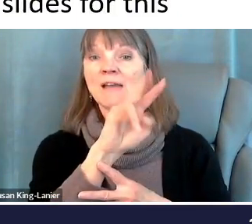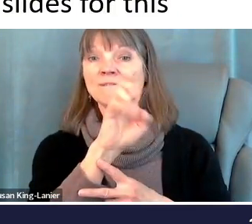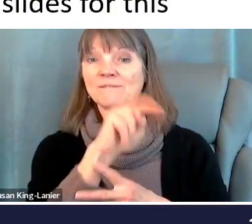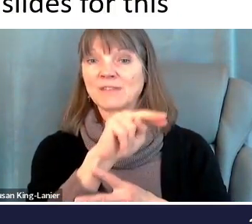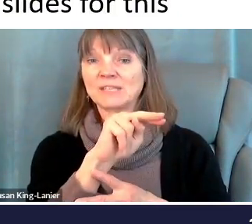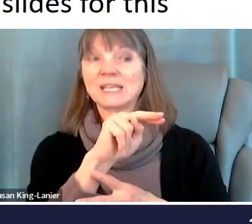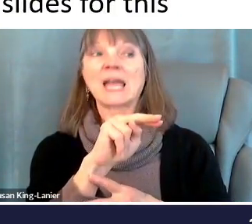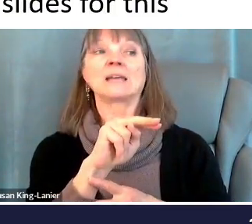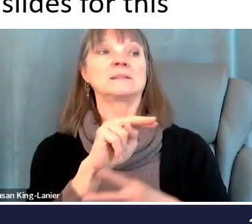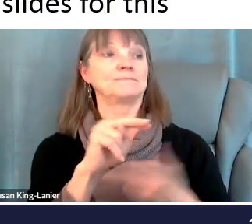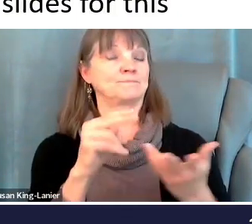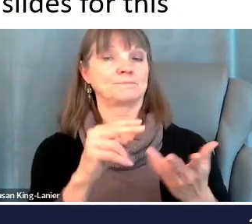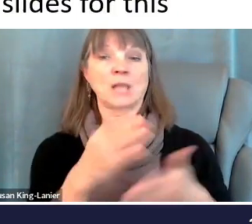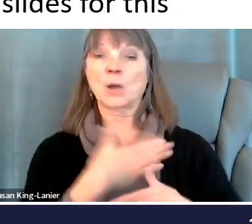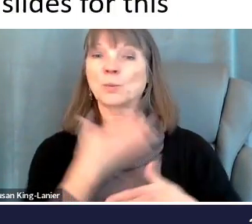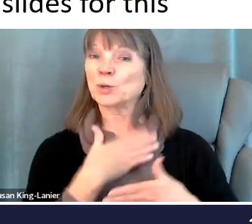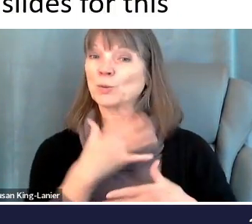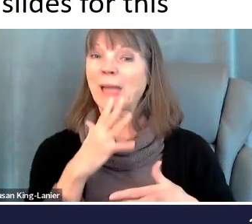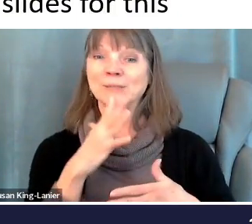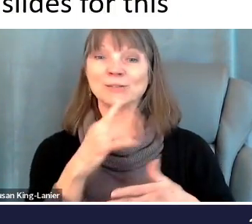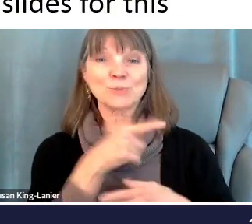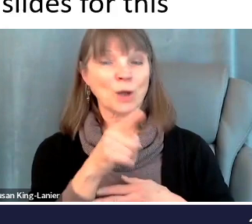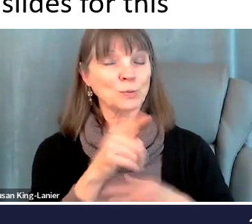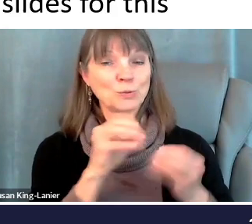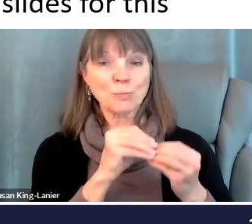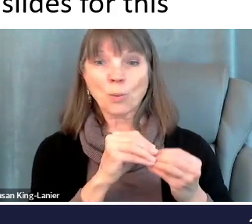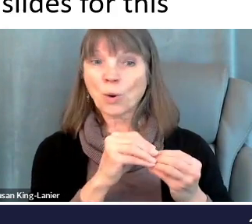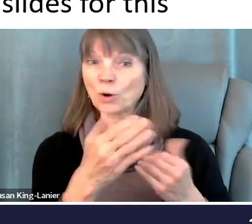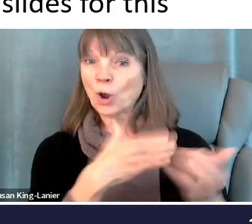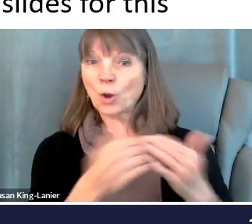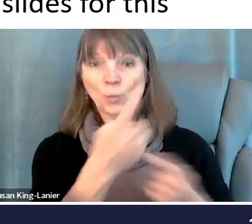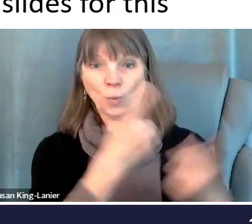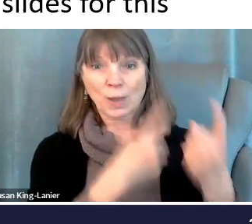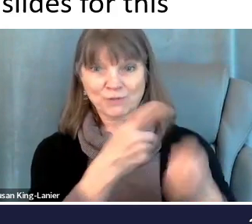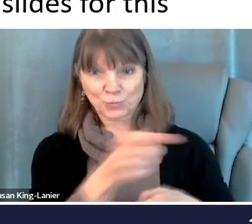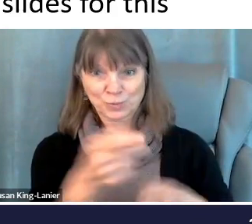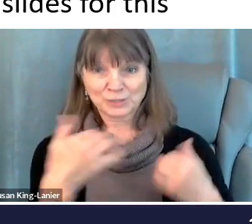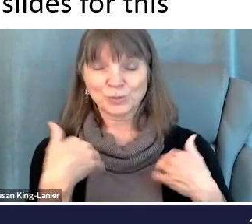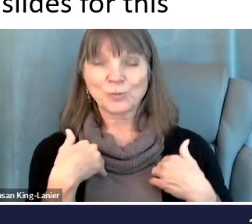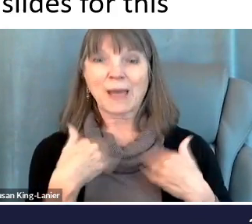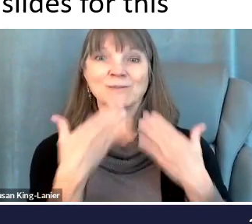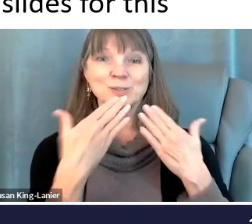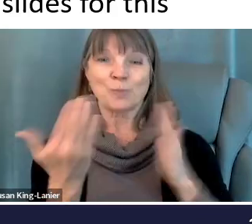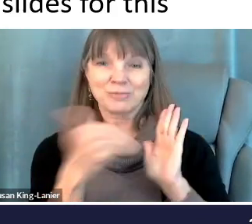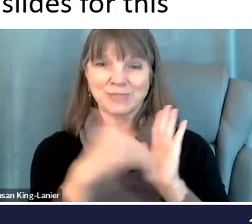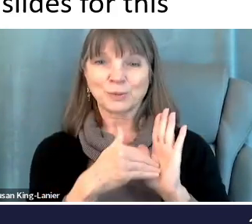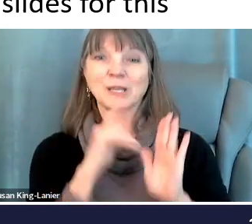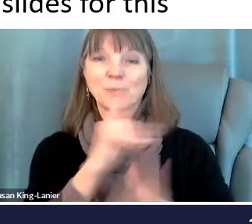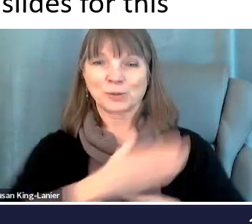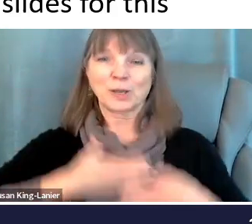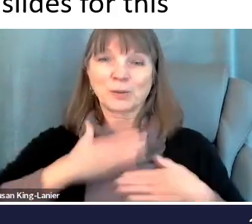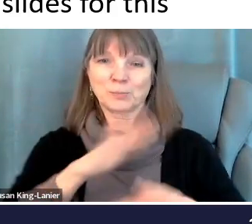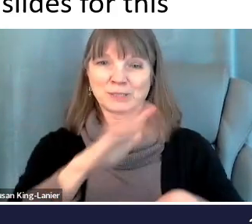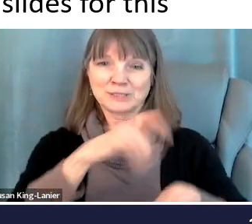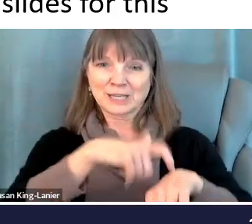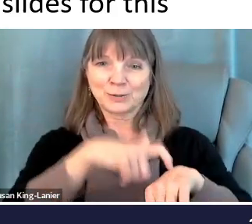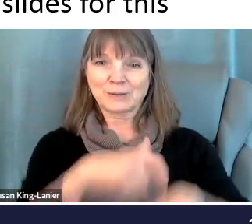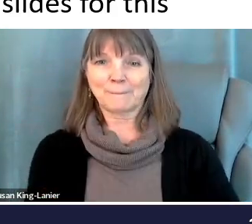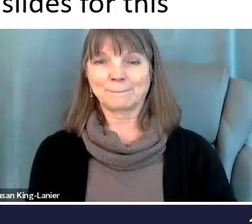We would love to speak further with any of you answering other additional questions that you might have. So thank you again, really appreciate it.